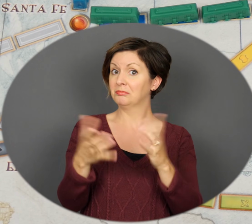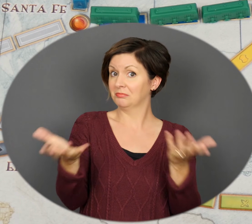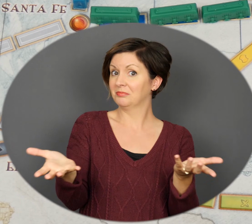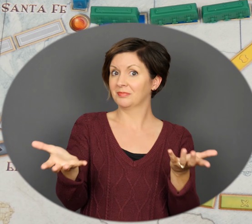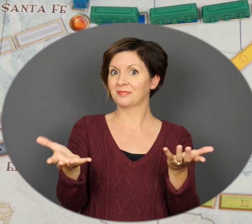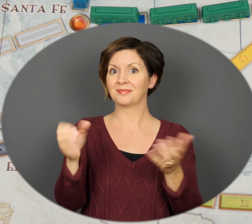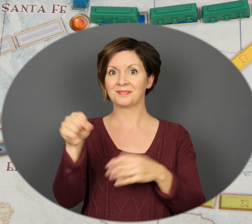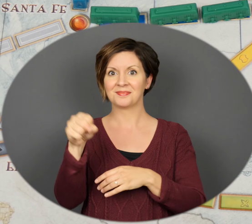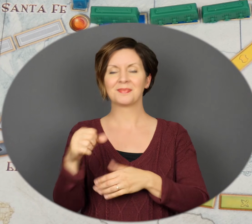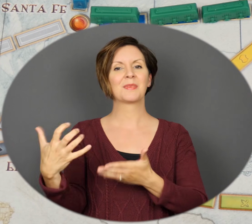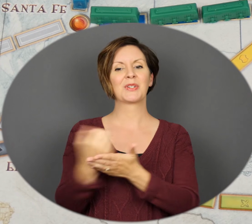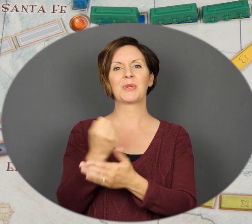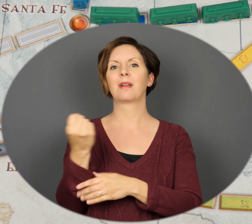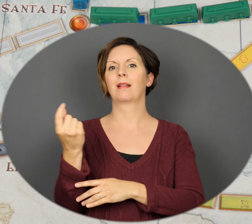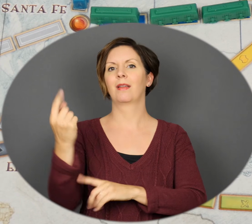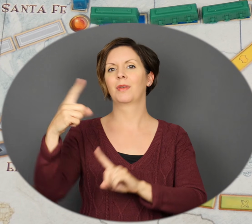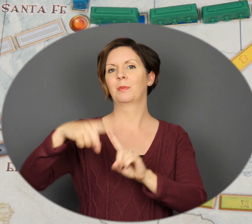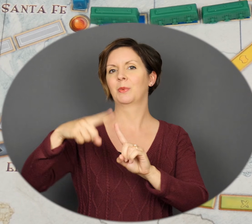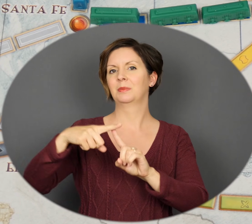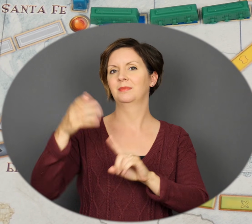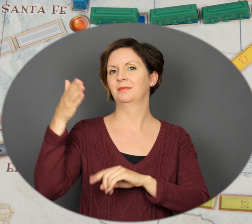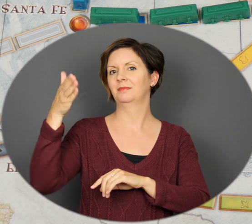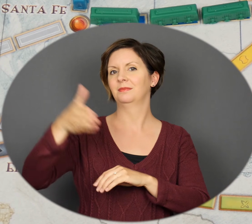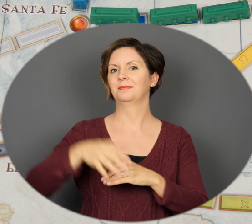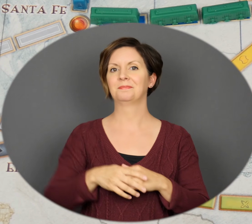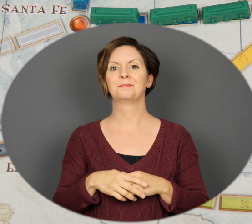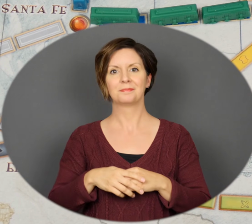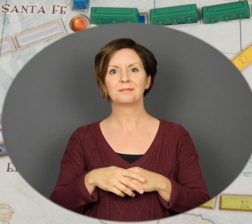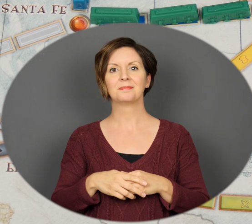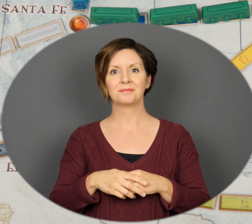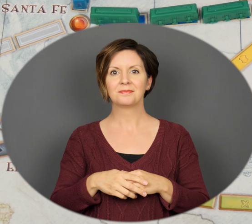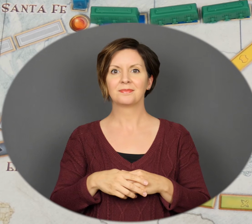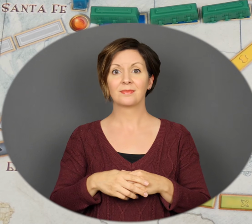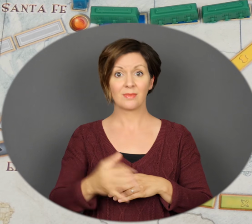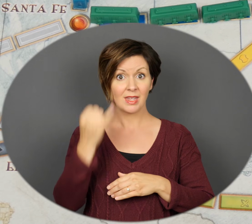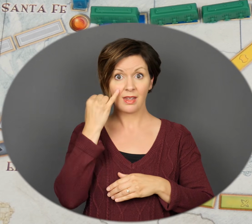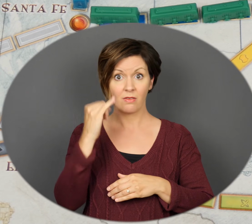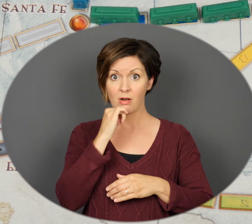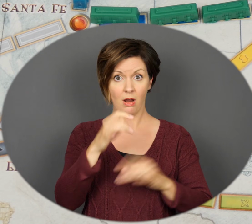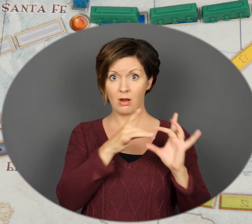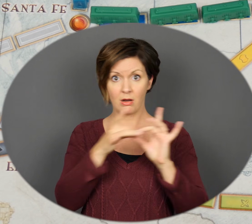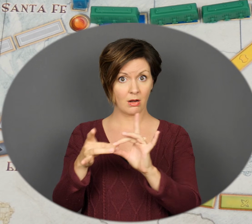so it counts and then they'll gain the 11 points showing on their card. If you do not fully connect the